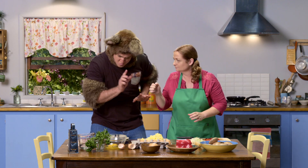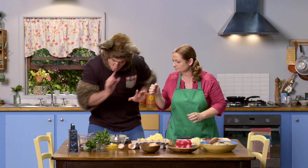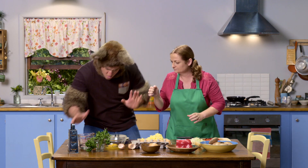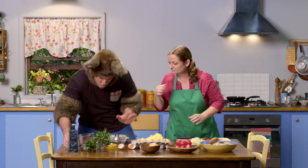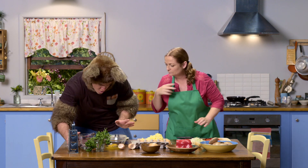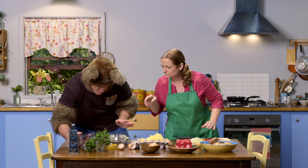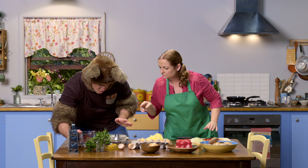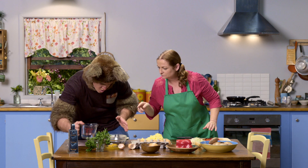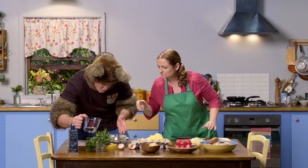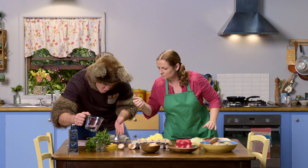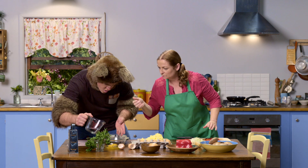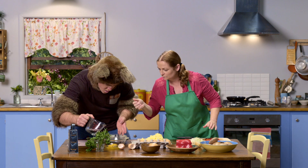OK!